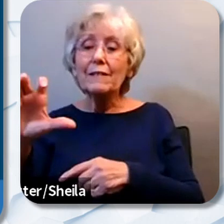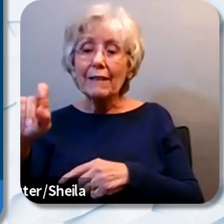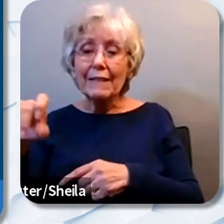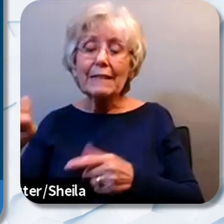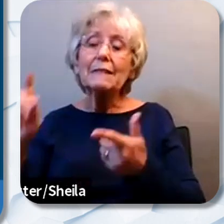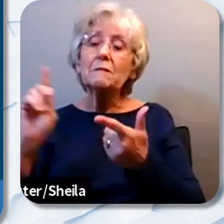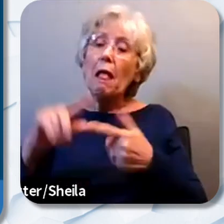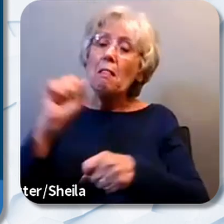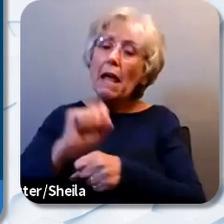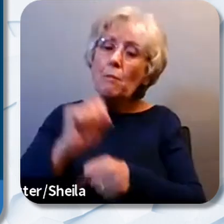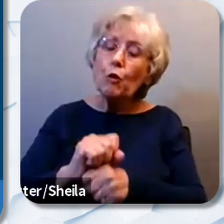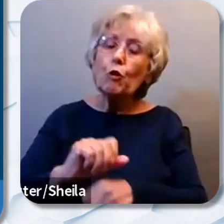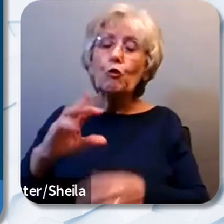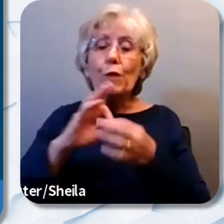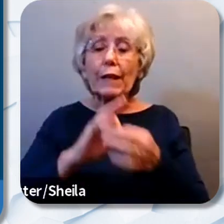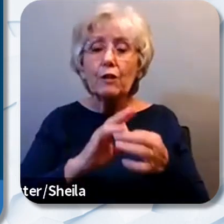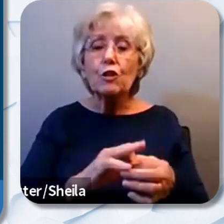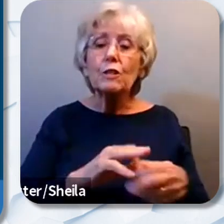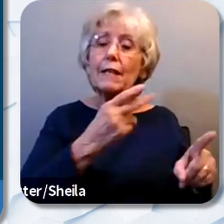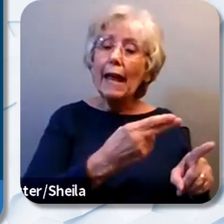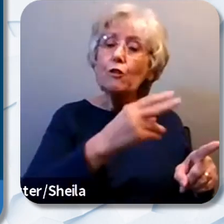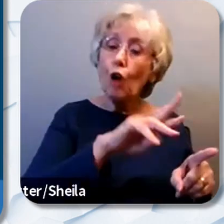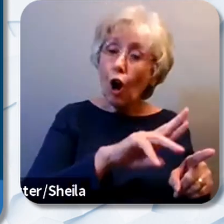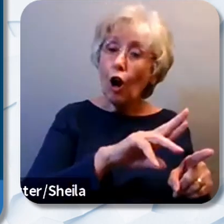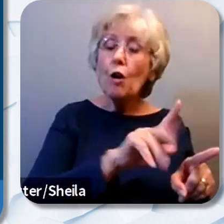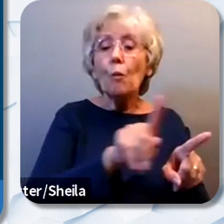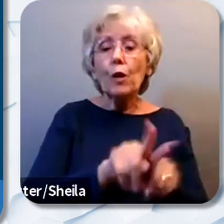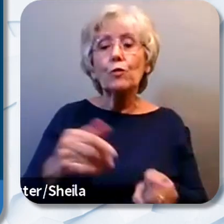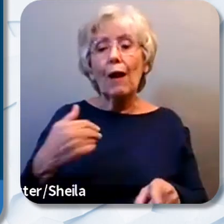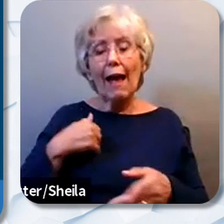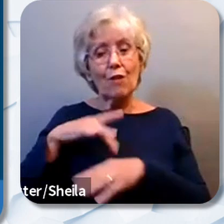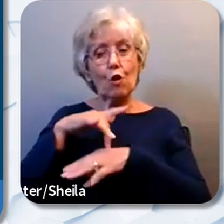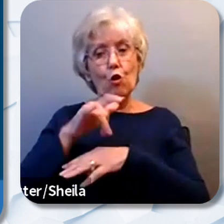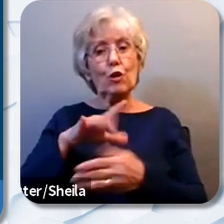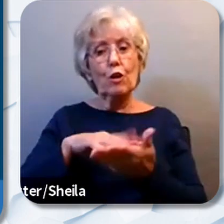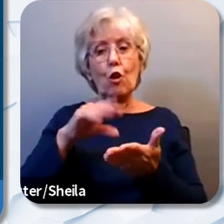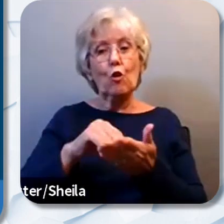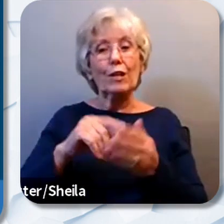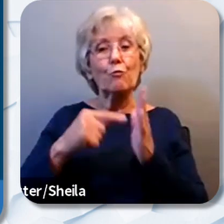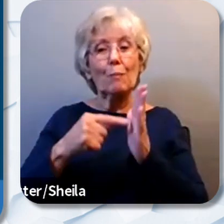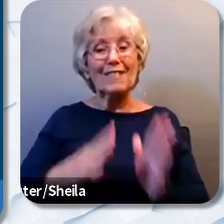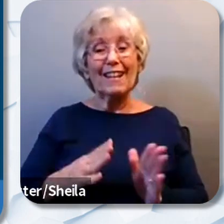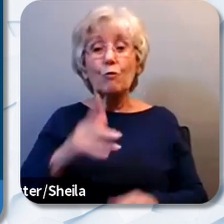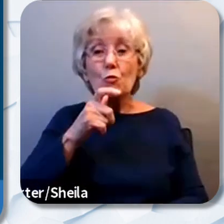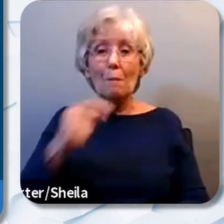relations or human resources, there is a early learning representative me. sitting at the table,